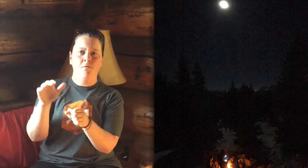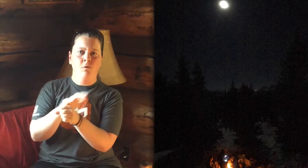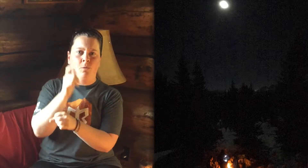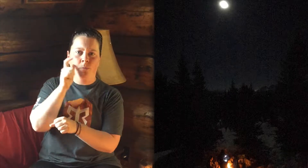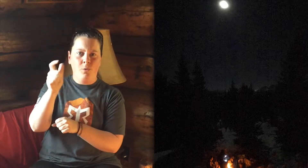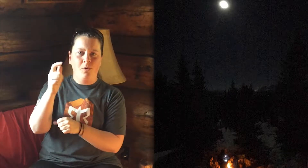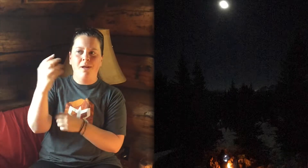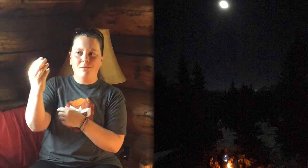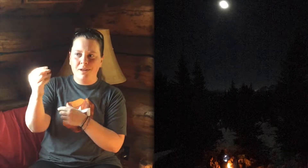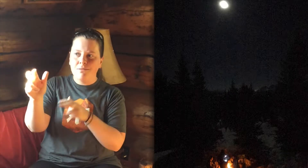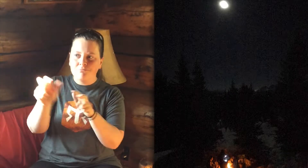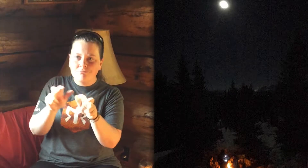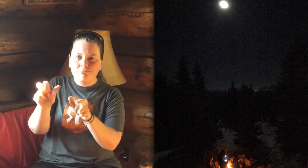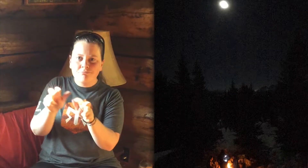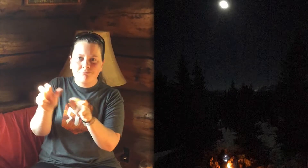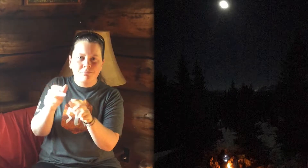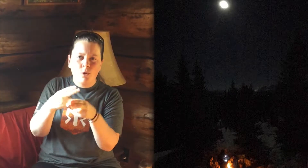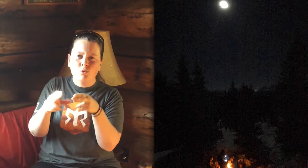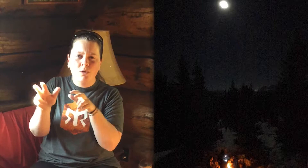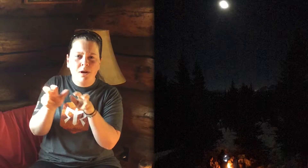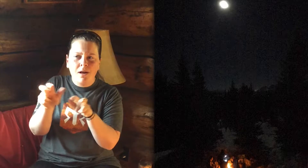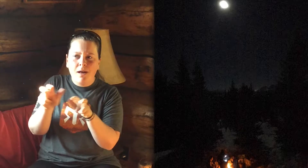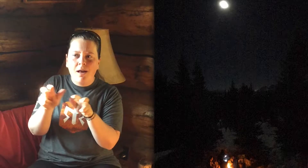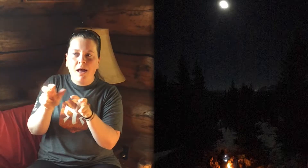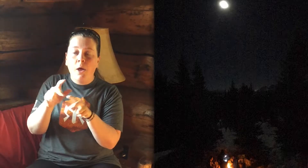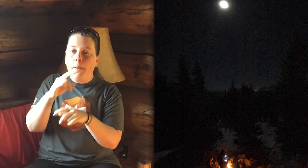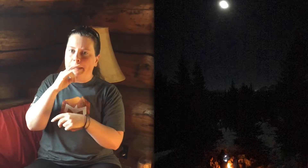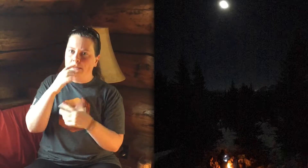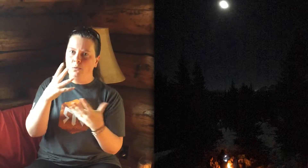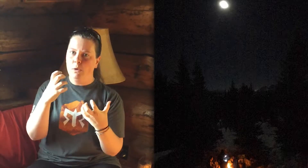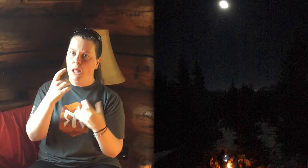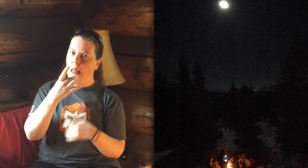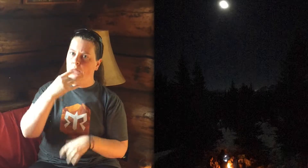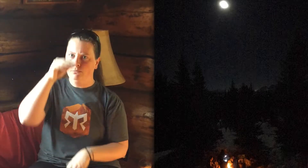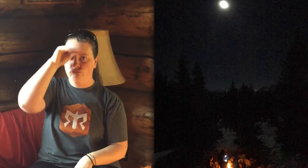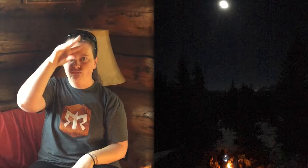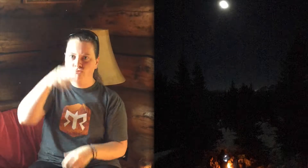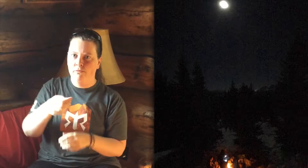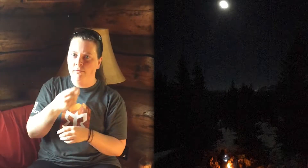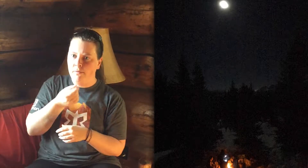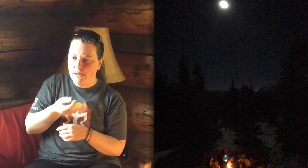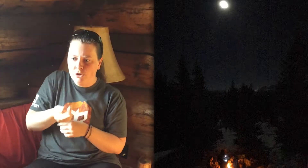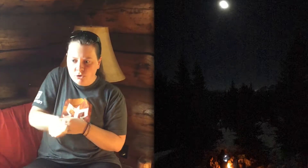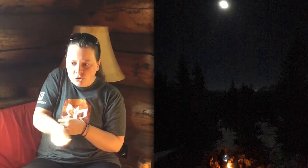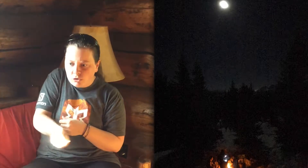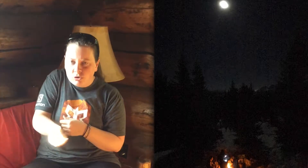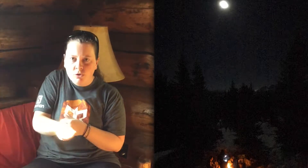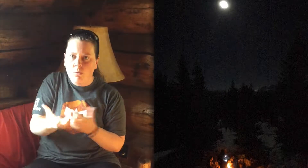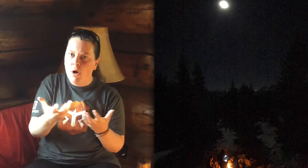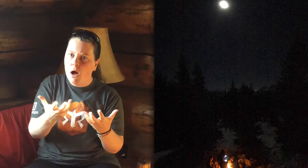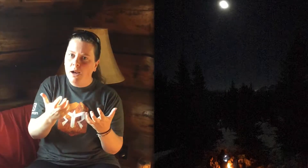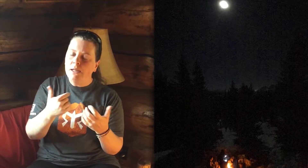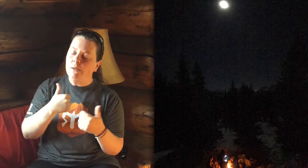and it was really cool. The kids got here. We settled in and we thought it'd be a great time, since it was a full moon, to go for a hike.